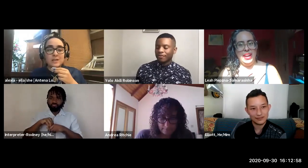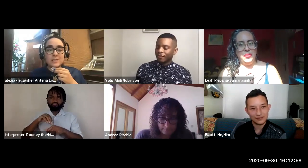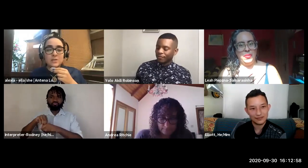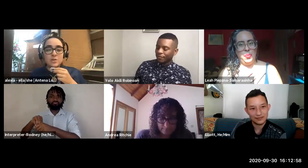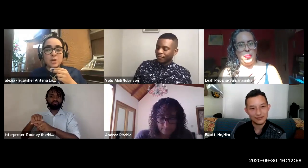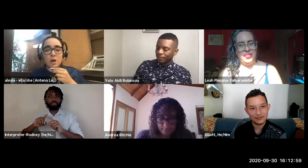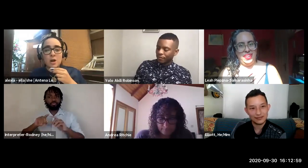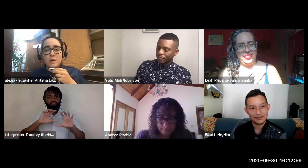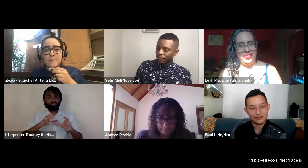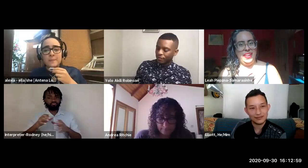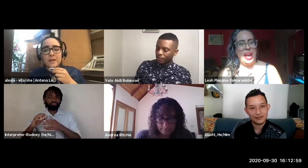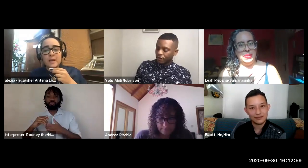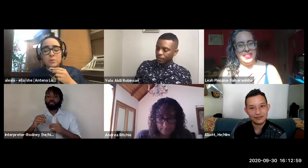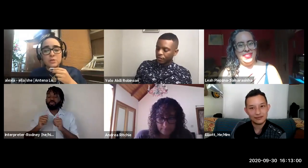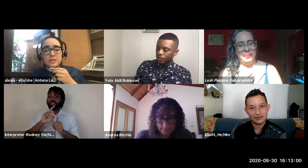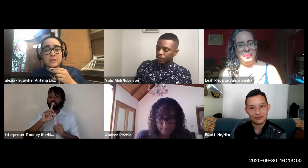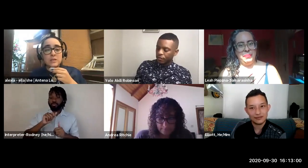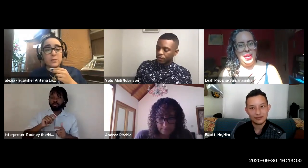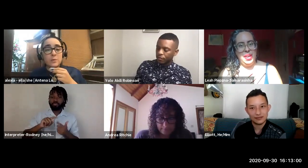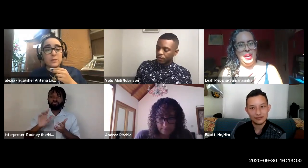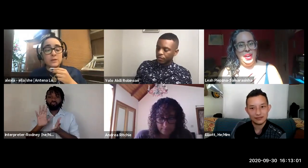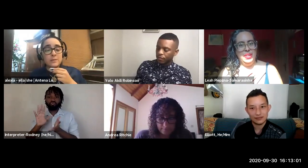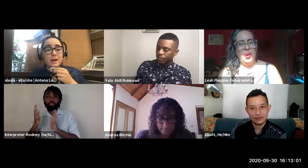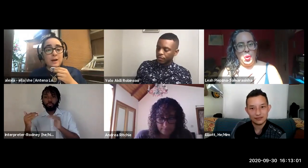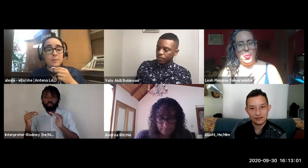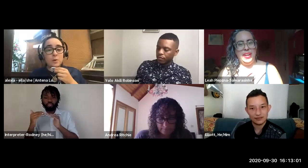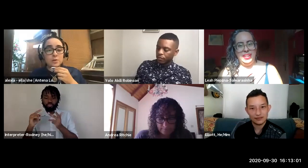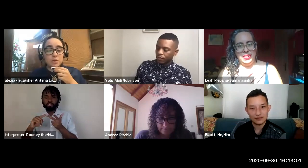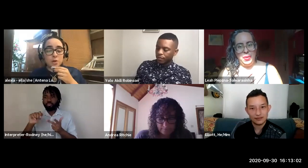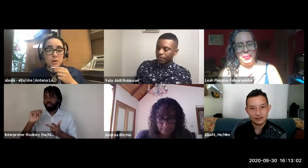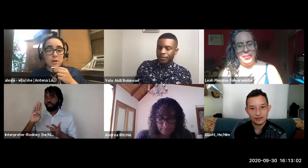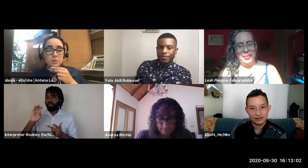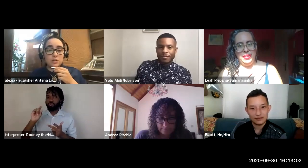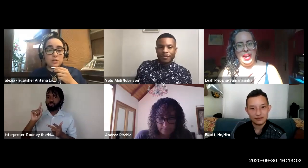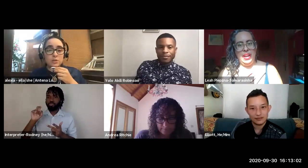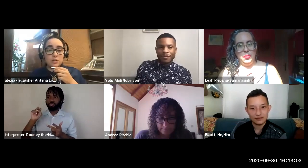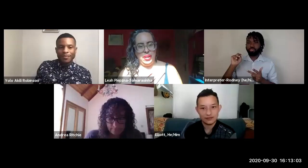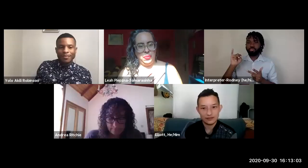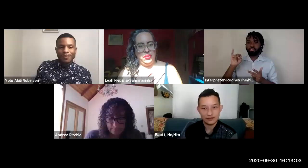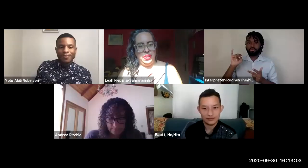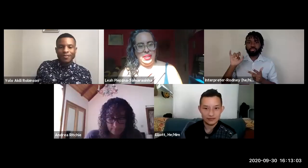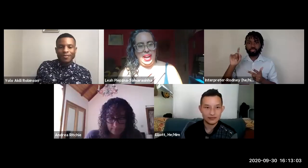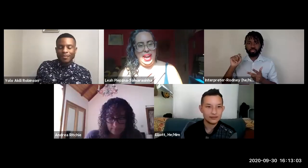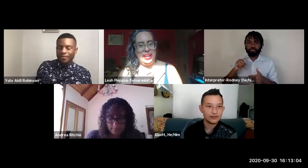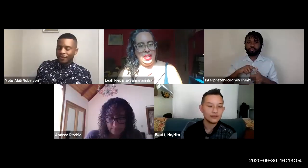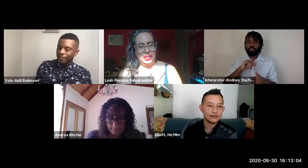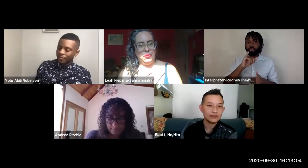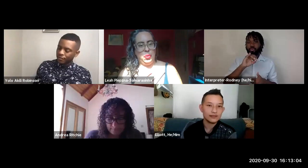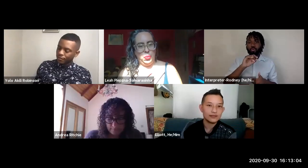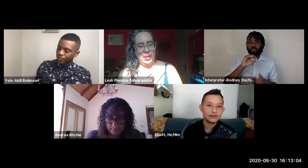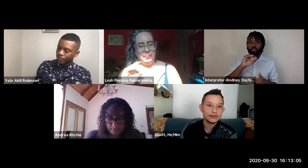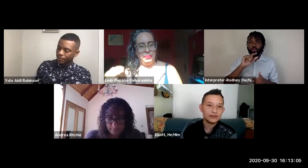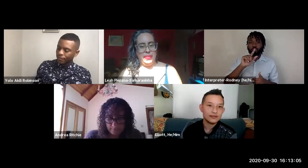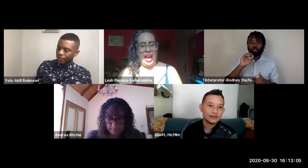and transformative justice and abolition. Yolo Akili Robinson, Andrea Ritchie, and Elliot Fukui.